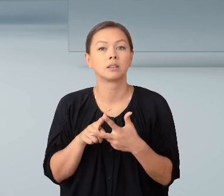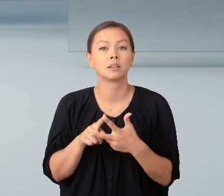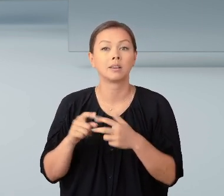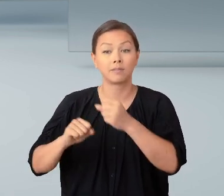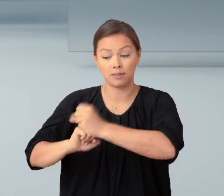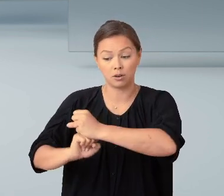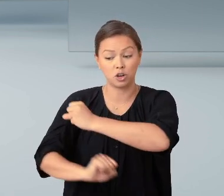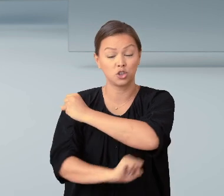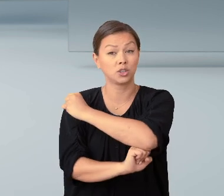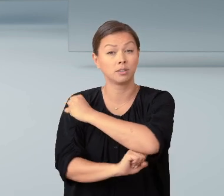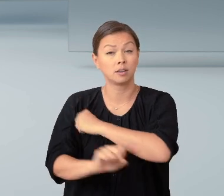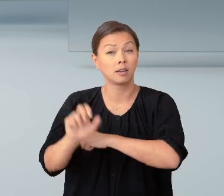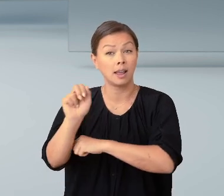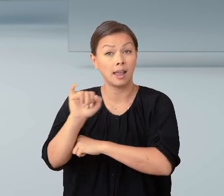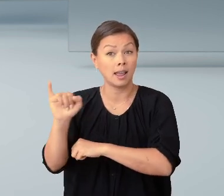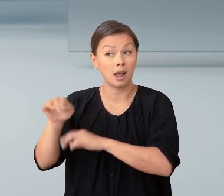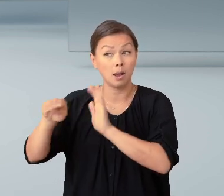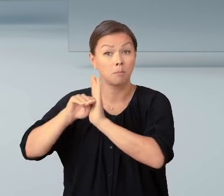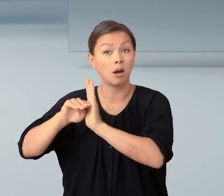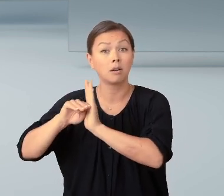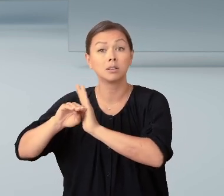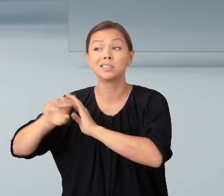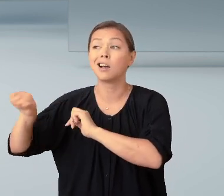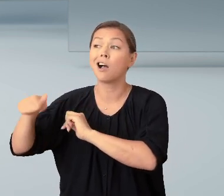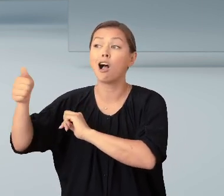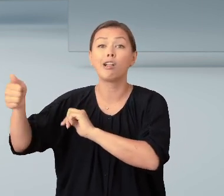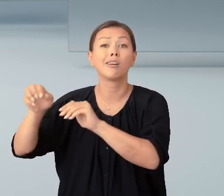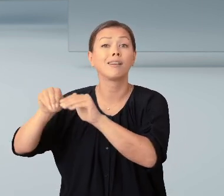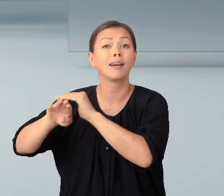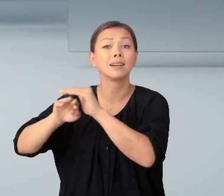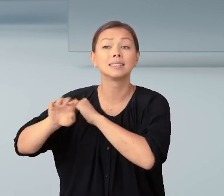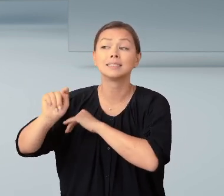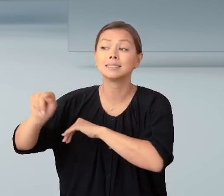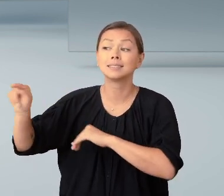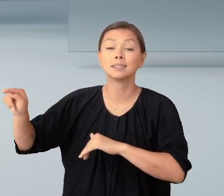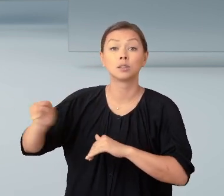the foundation AI models used by others. You don't have to worry